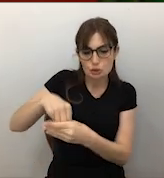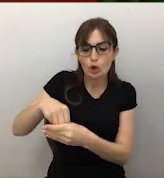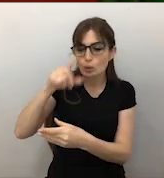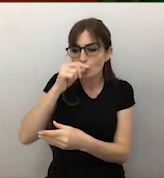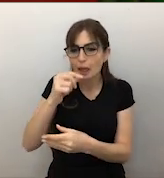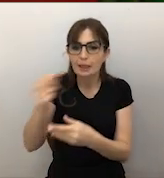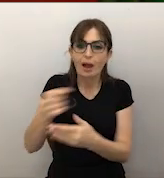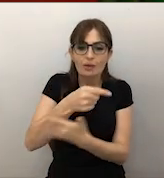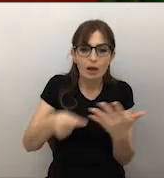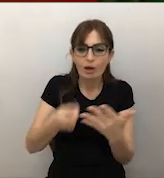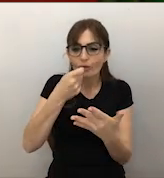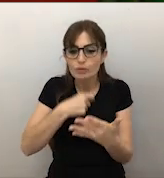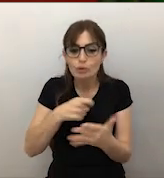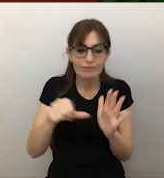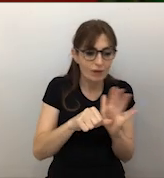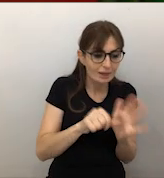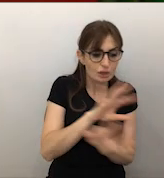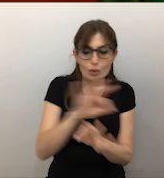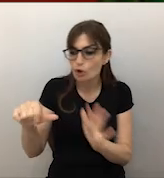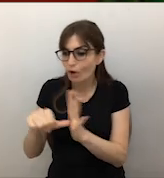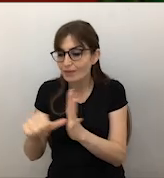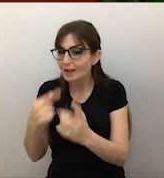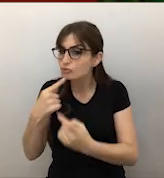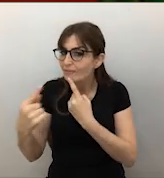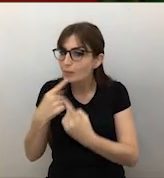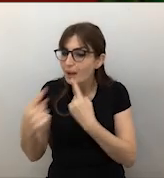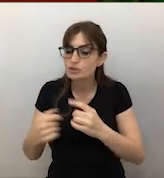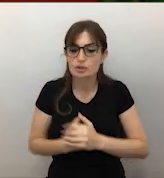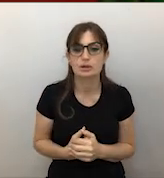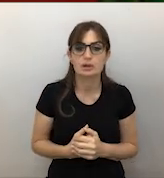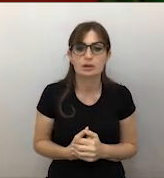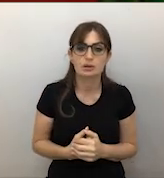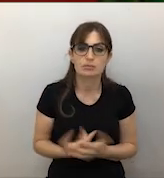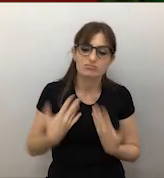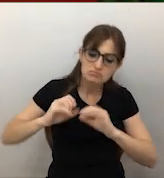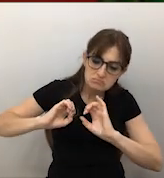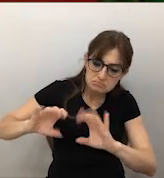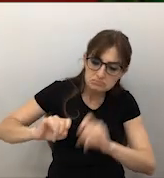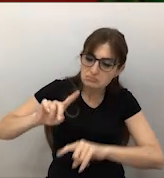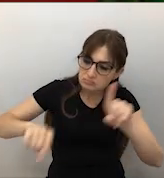combination of financial and non-financial information, together with commentaries on variances